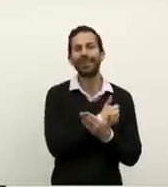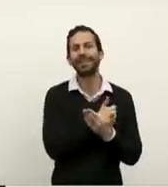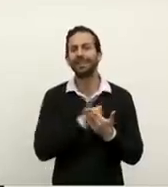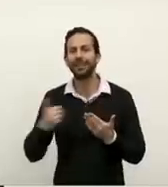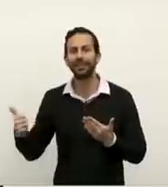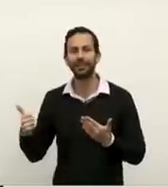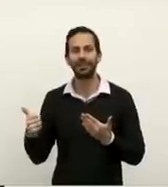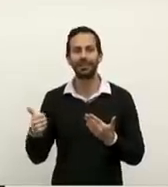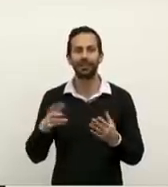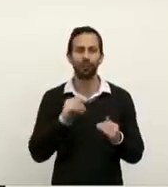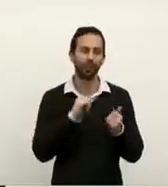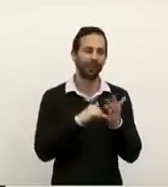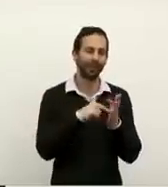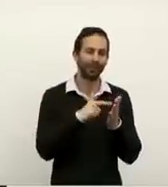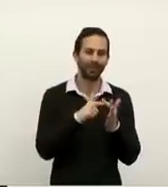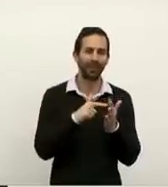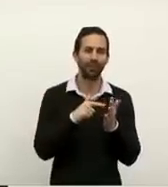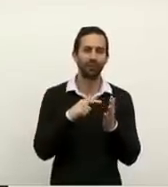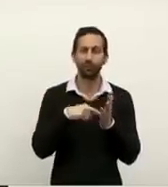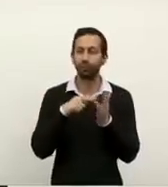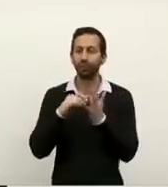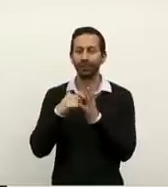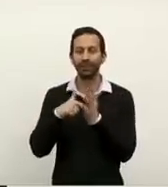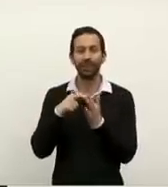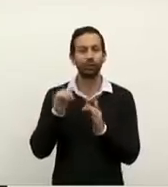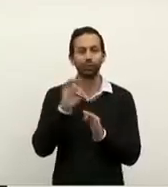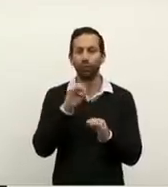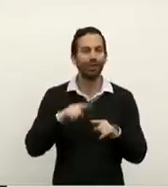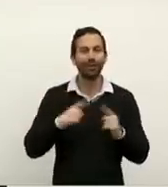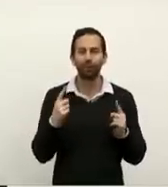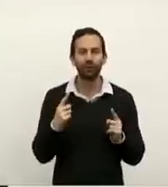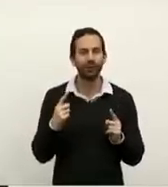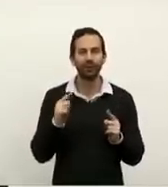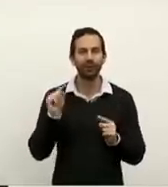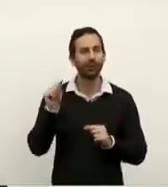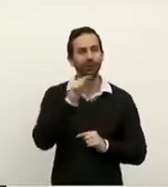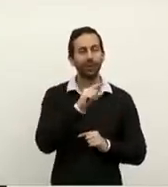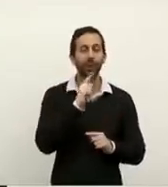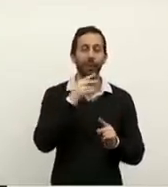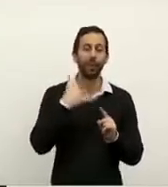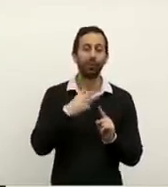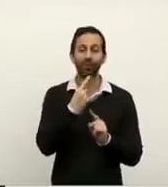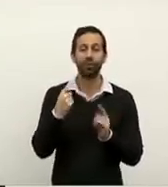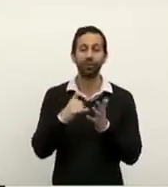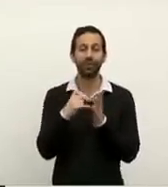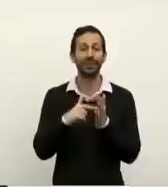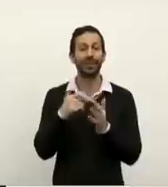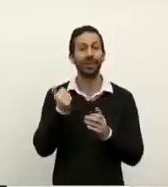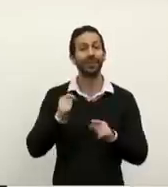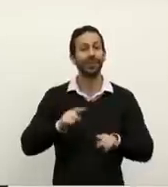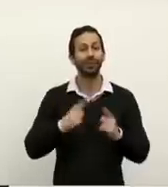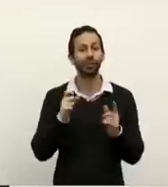So, from state to state, there shouldn't be a difference. Their background of where each state had a different cap